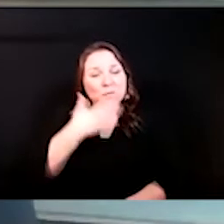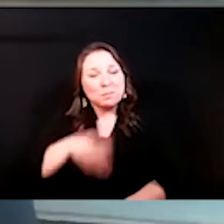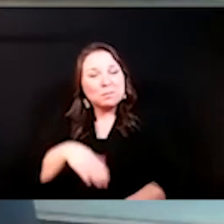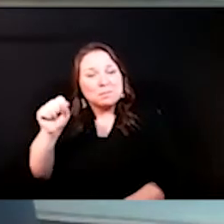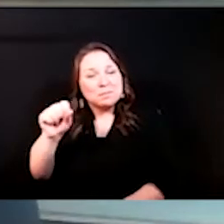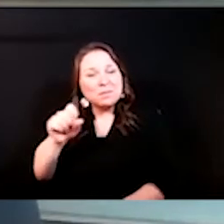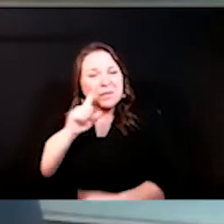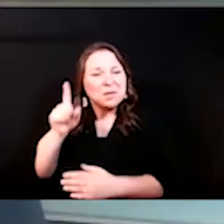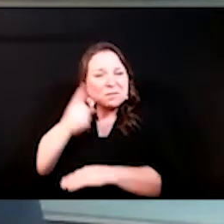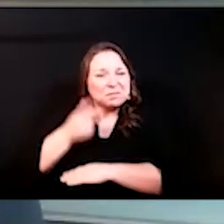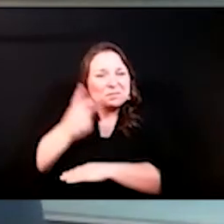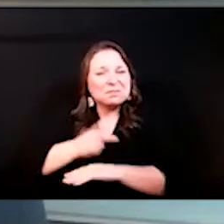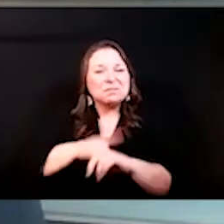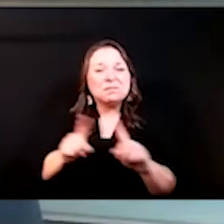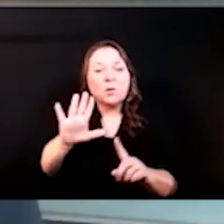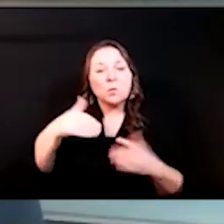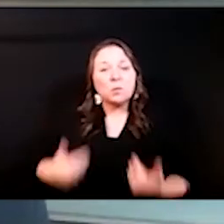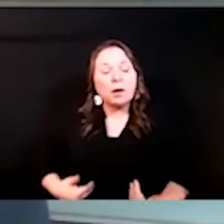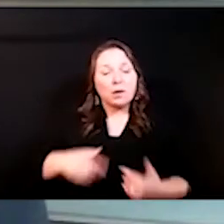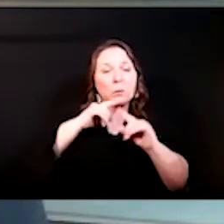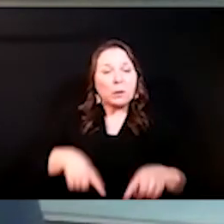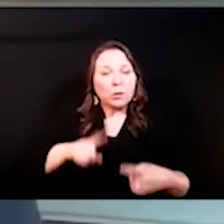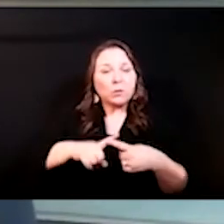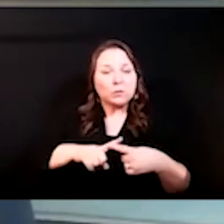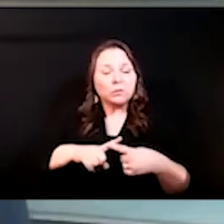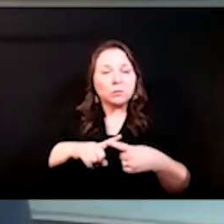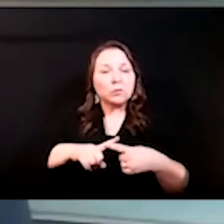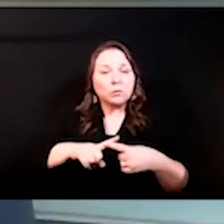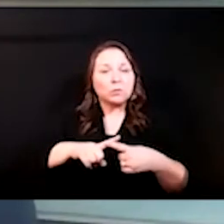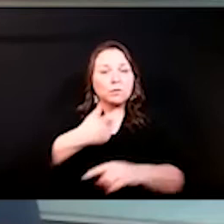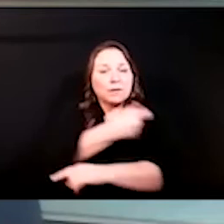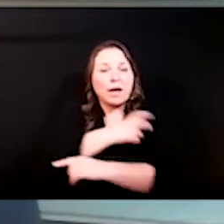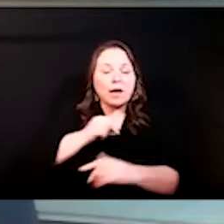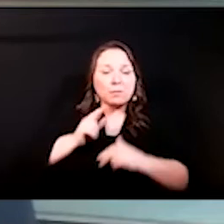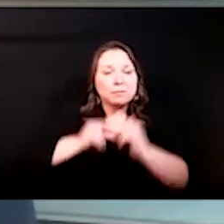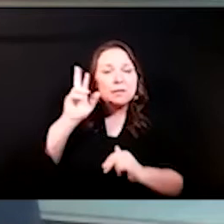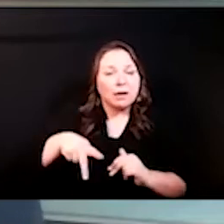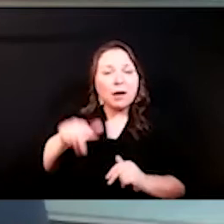MAY MAKE YOU FEEL BAD BUT IT'S ACTUALLY YOUR BODY'S WAY OF REACTING TO THE VACCINE AND BUILDING UP THE ANTIBODIES